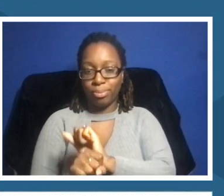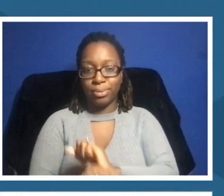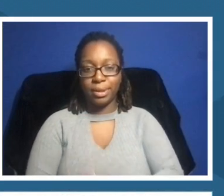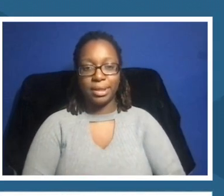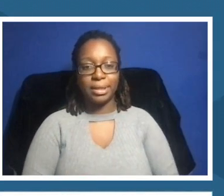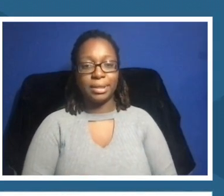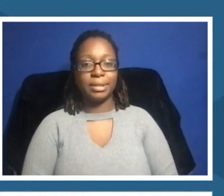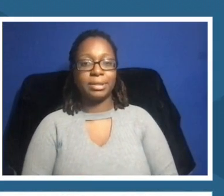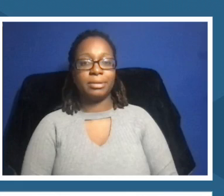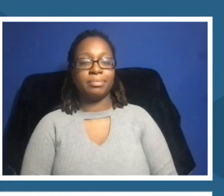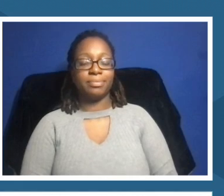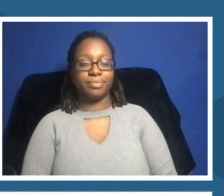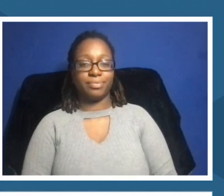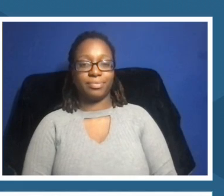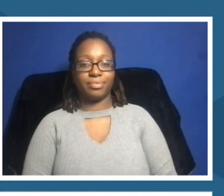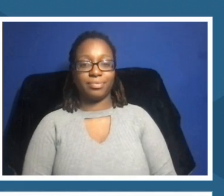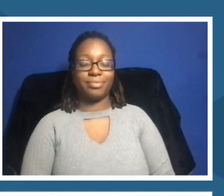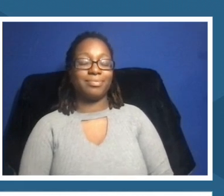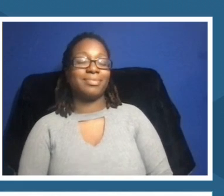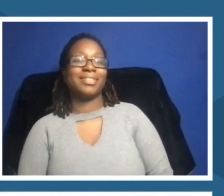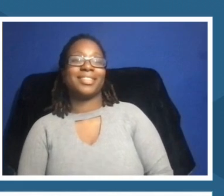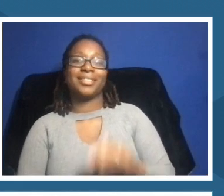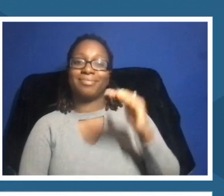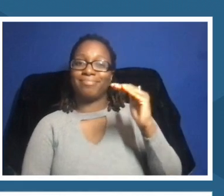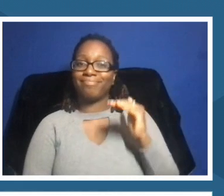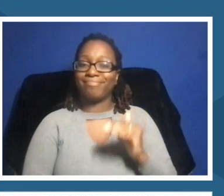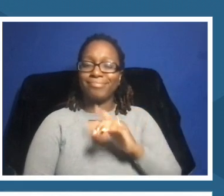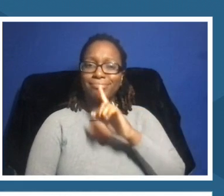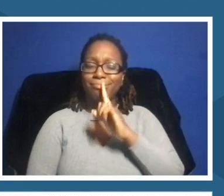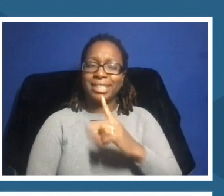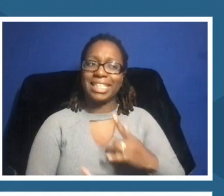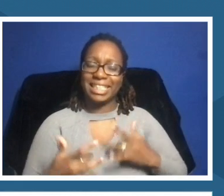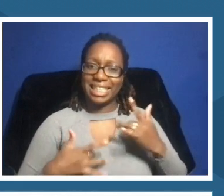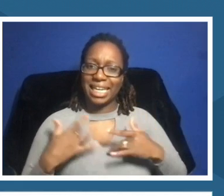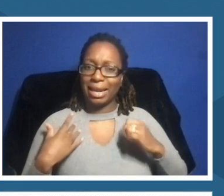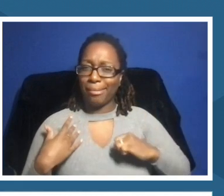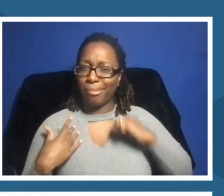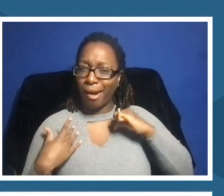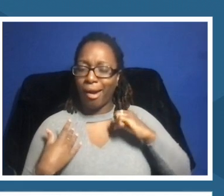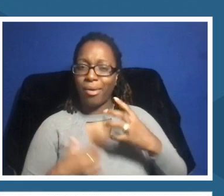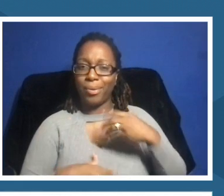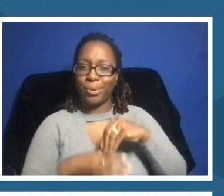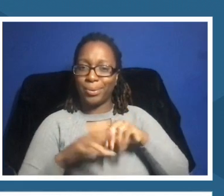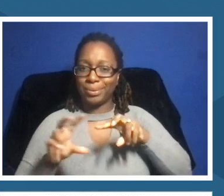i'm really excited also really proud that we included this topic in this